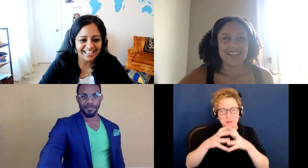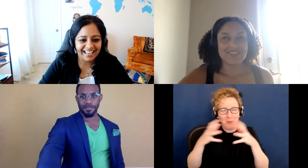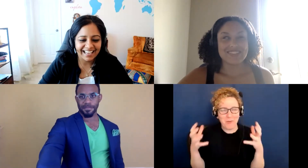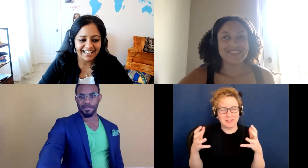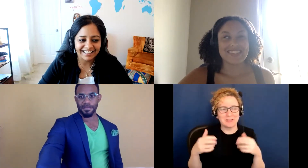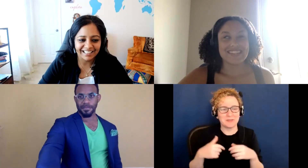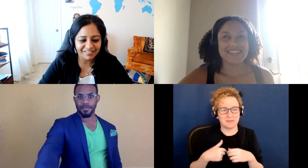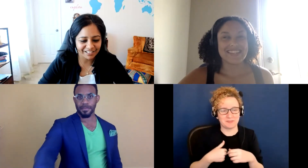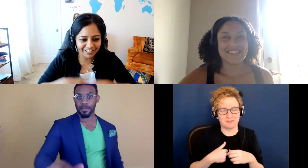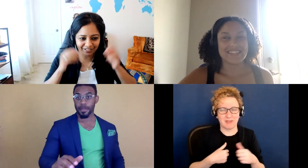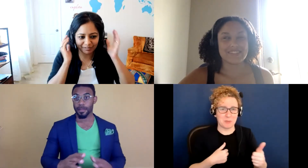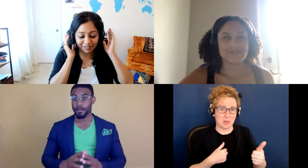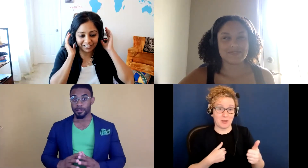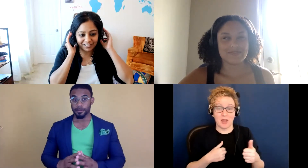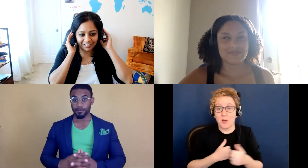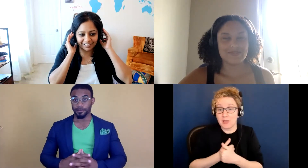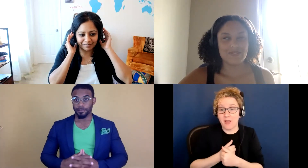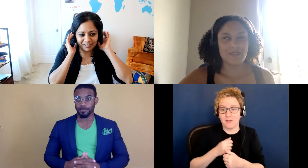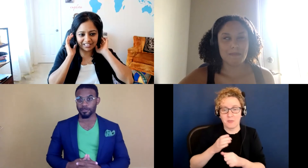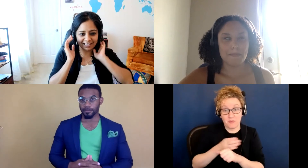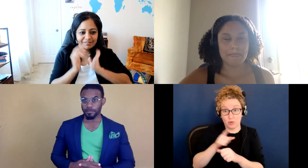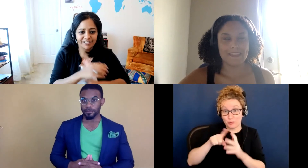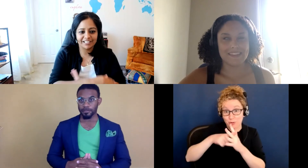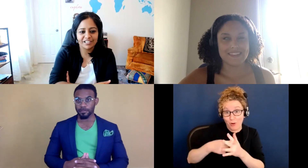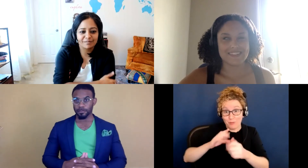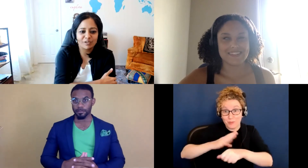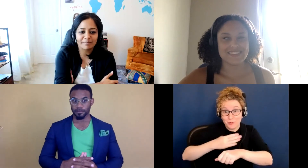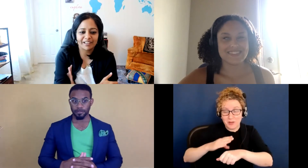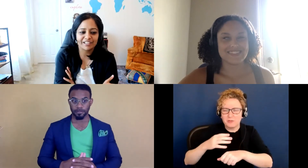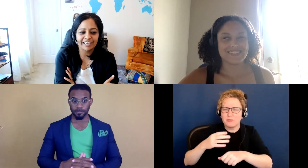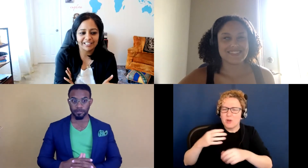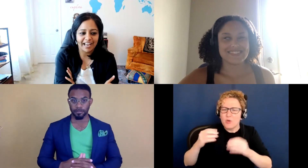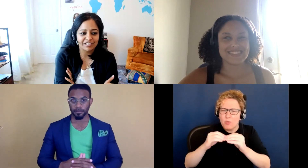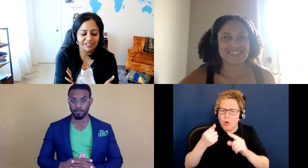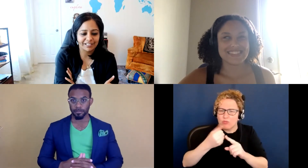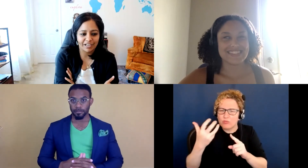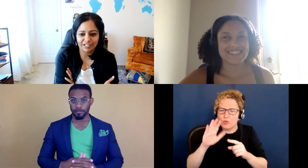And I would love for you to, before you start your music I would love you to share more about your international experience.